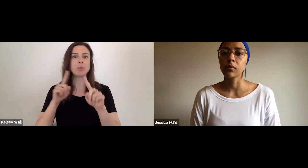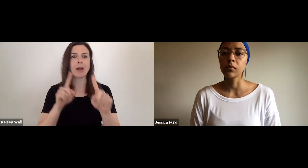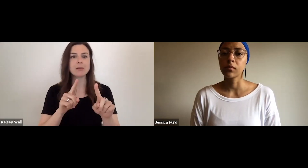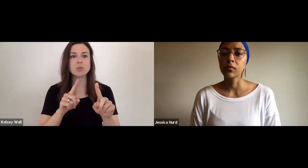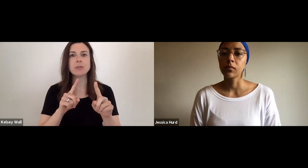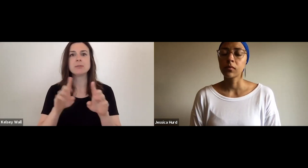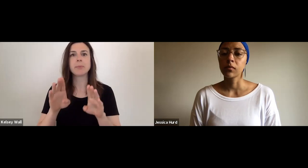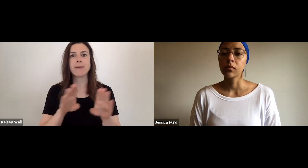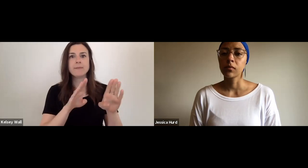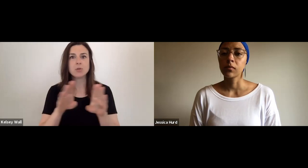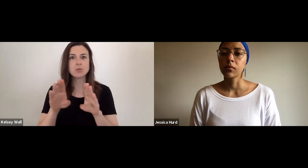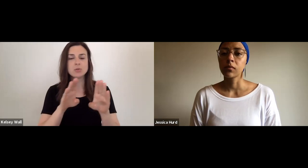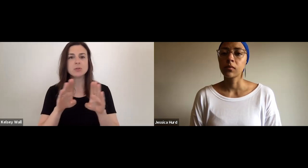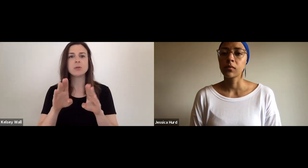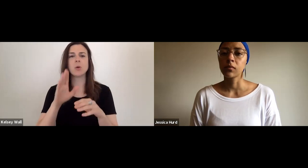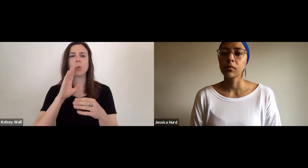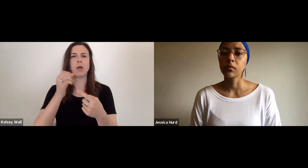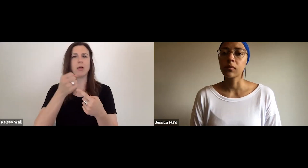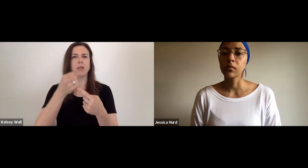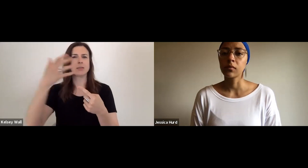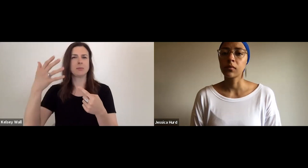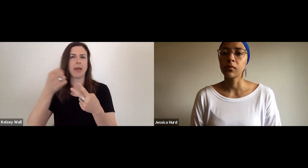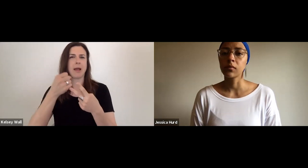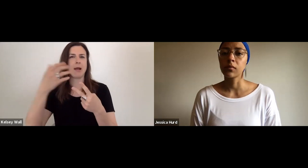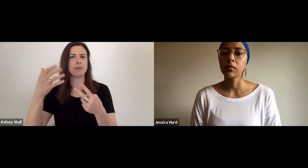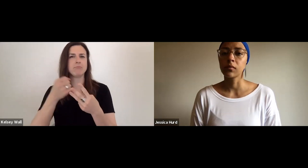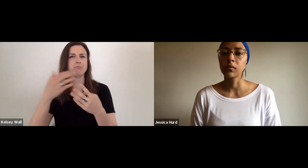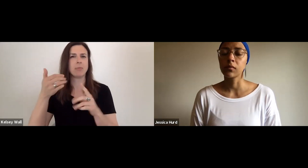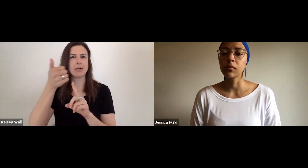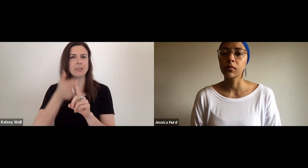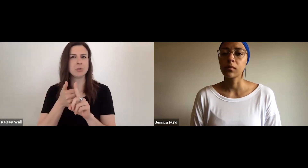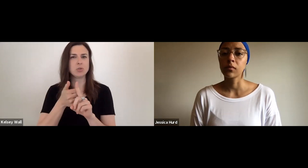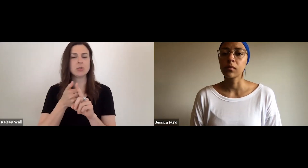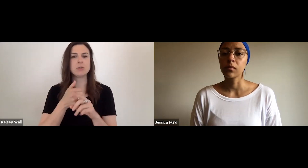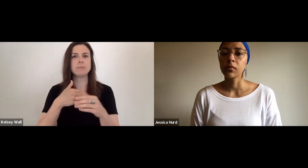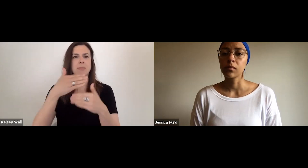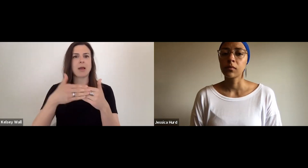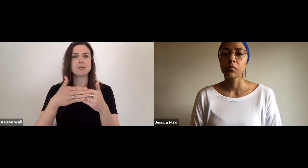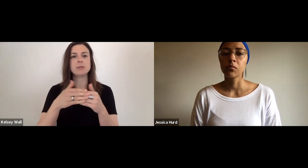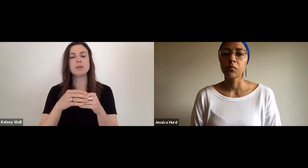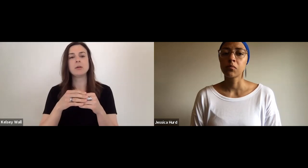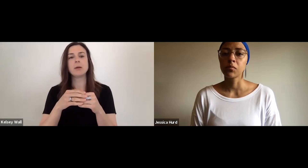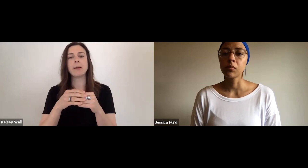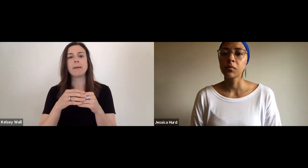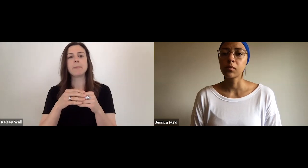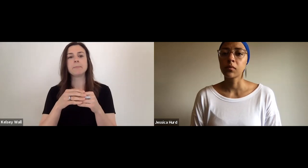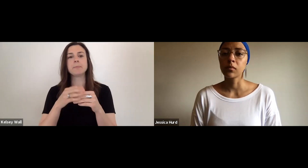This is how your feelings, thoughts, behaviors all affect each other. I'm gonna expand on each part of this just a little bit.